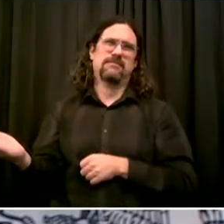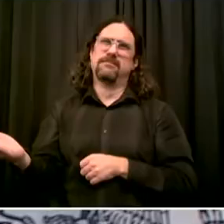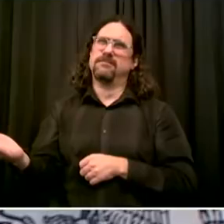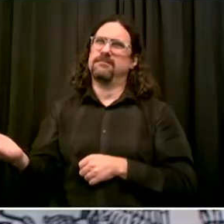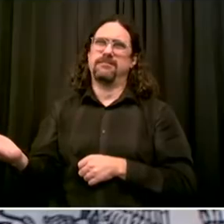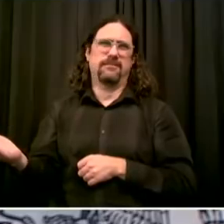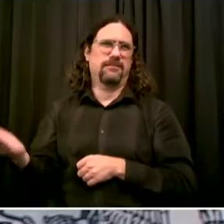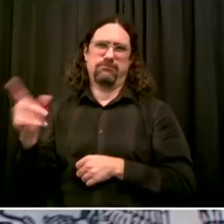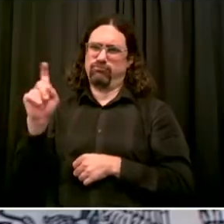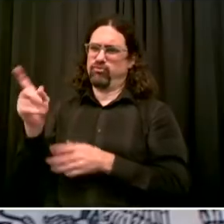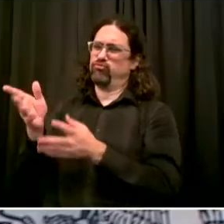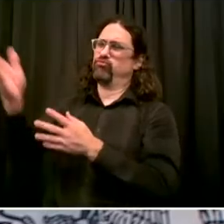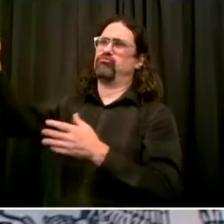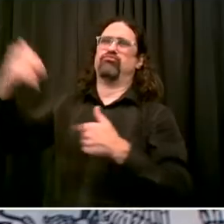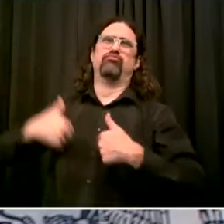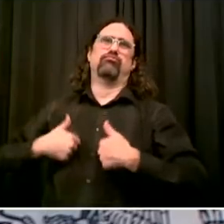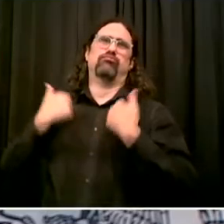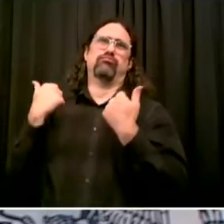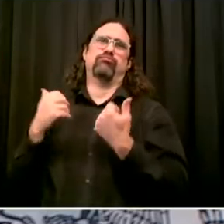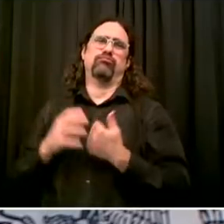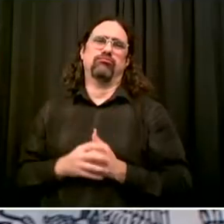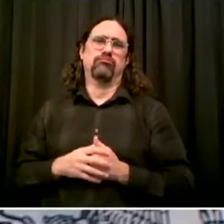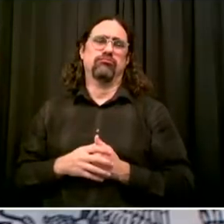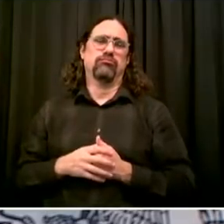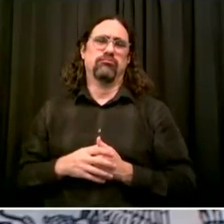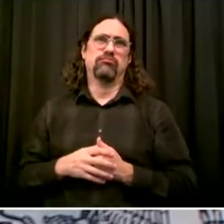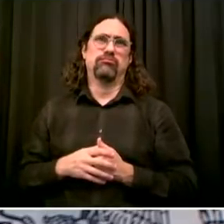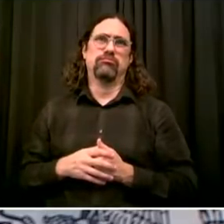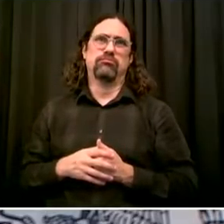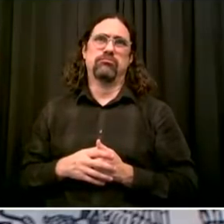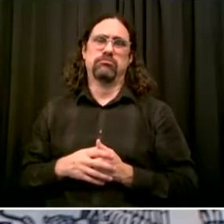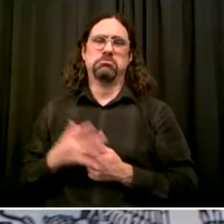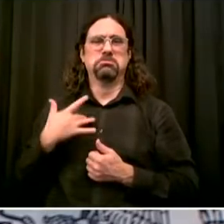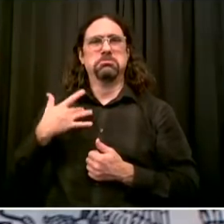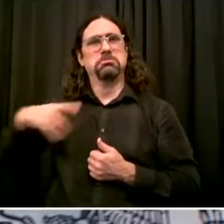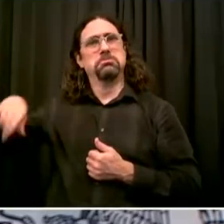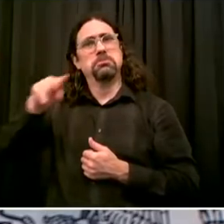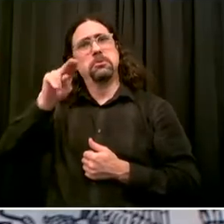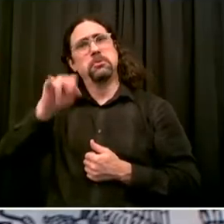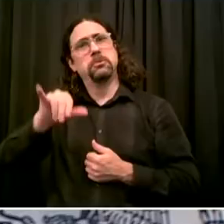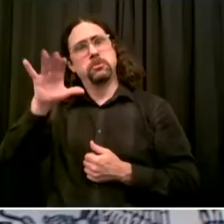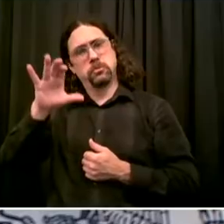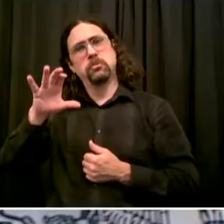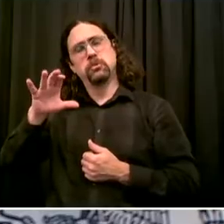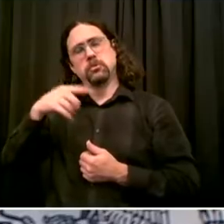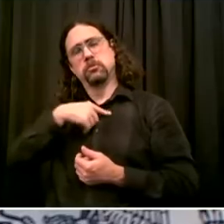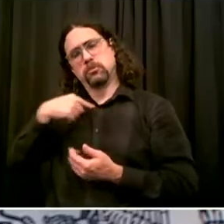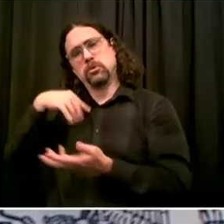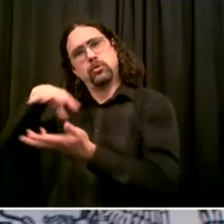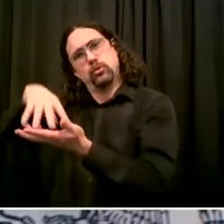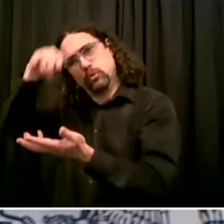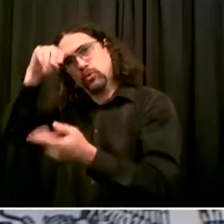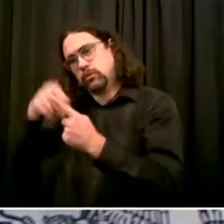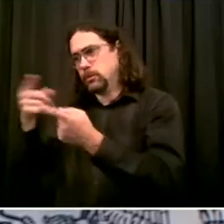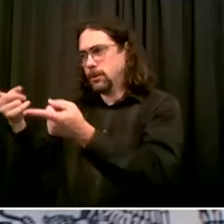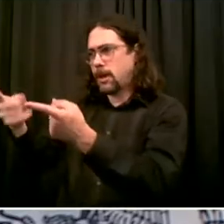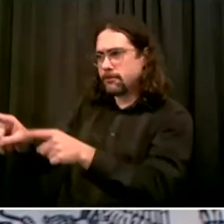TRAGEDY. E AVMADN IED WHO SHOULD NOT HAVE